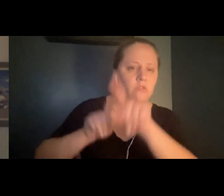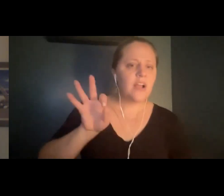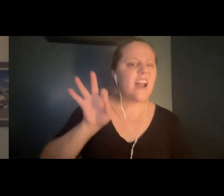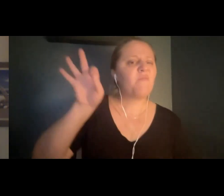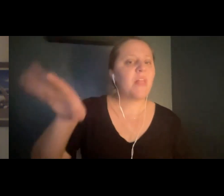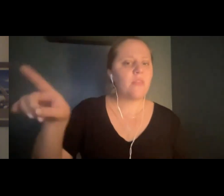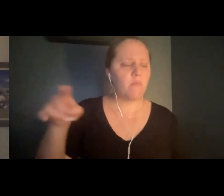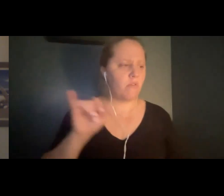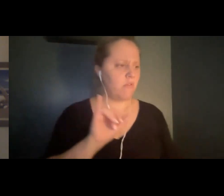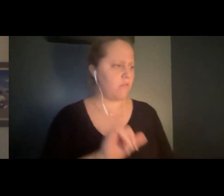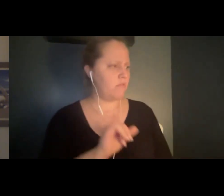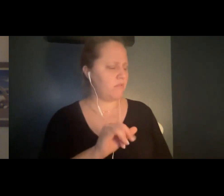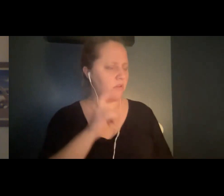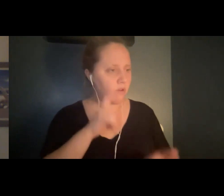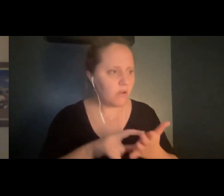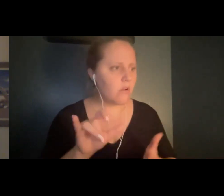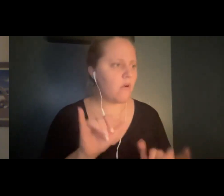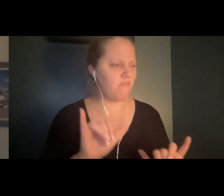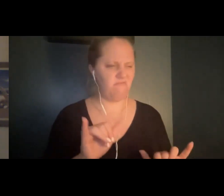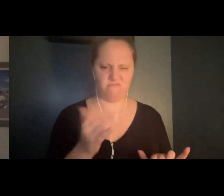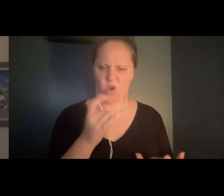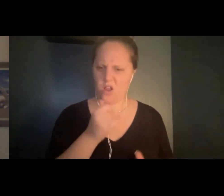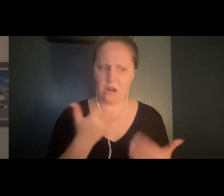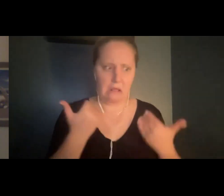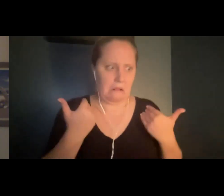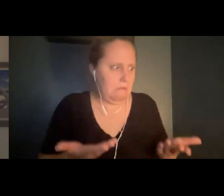employers' minds of like okay "why don't we have this?" and I think a lot of times